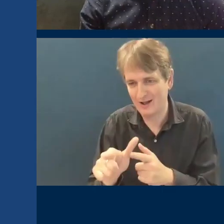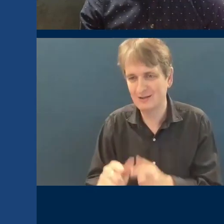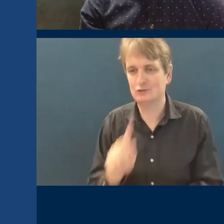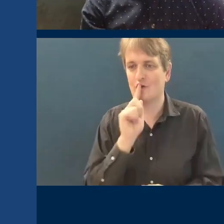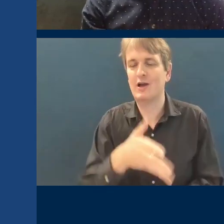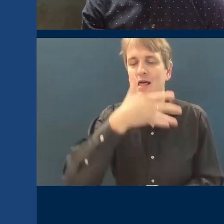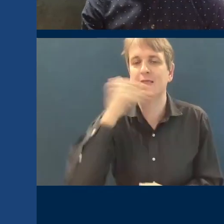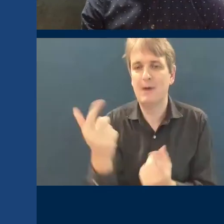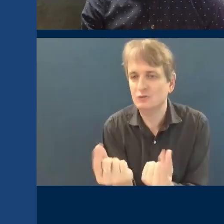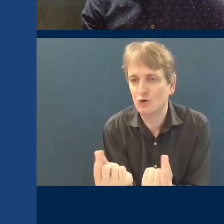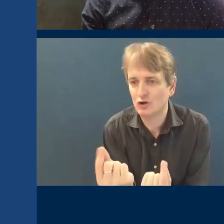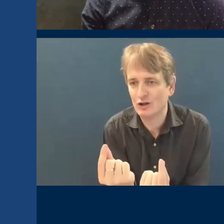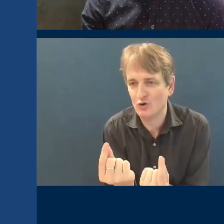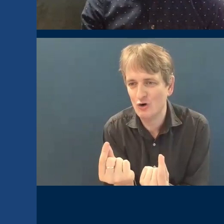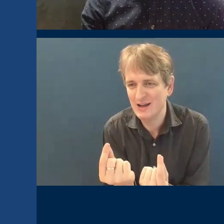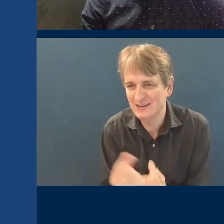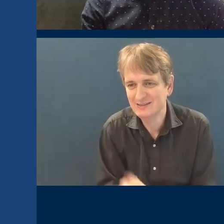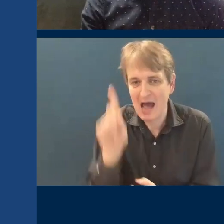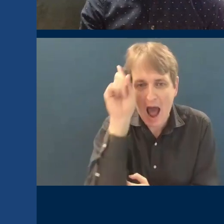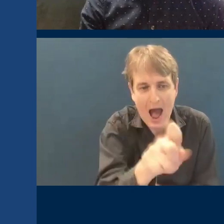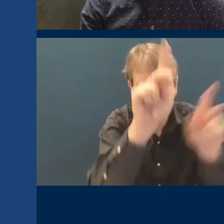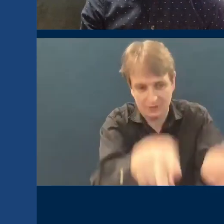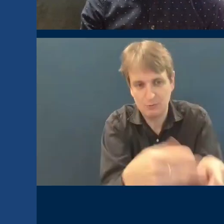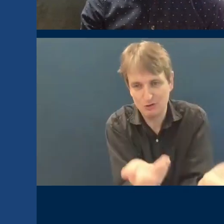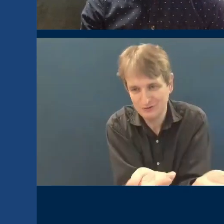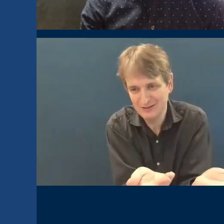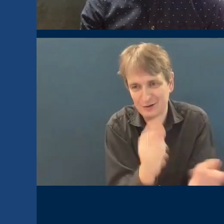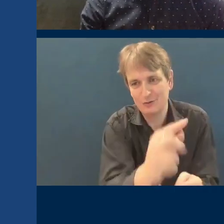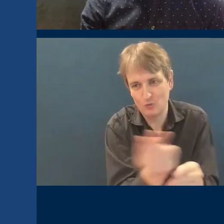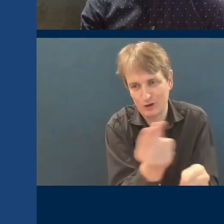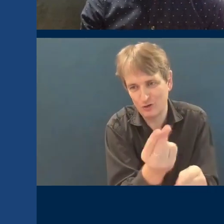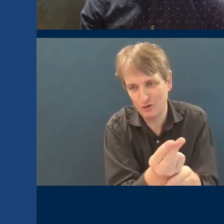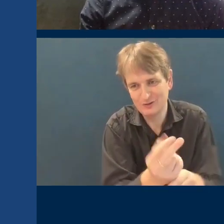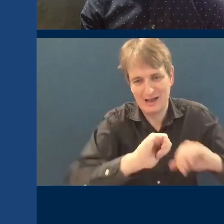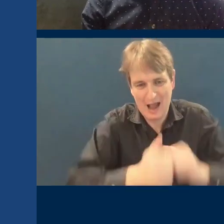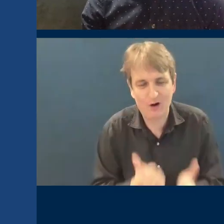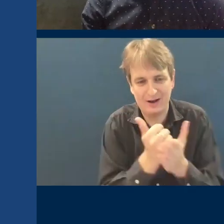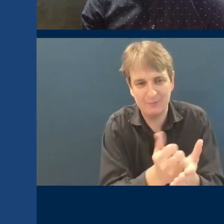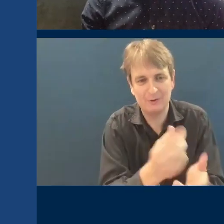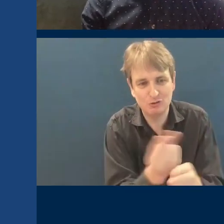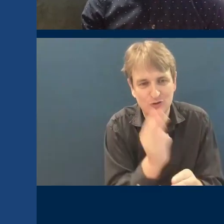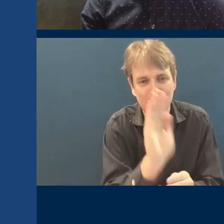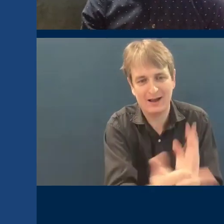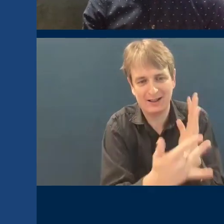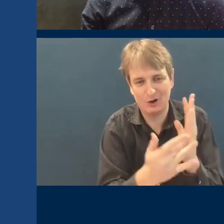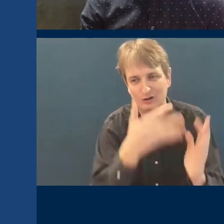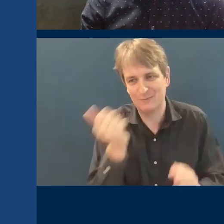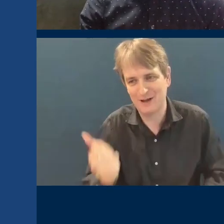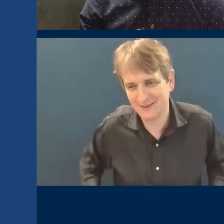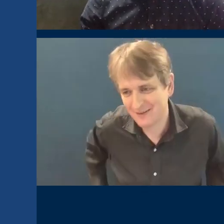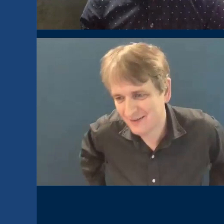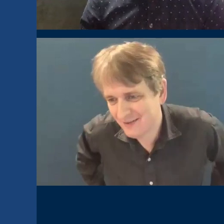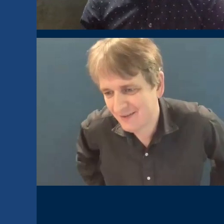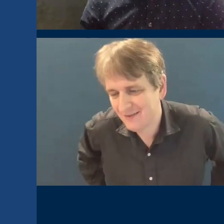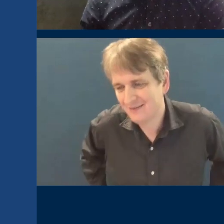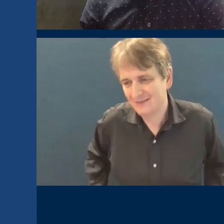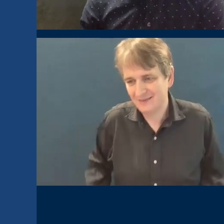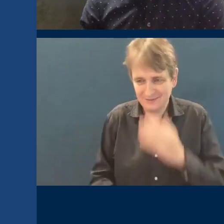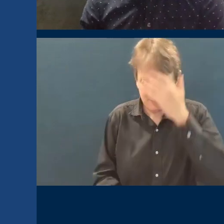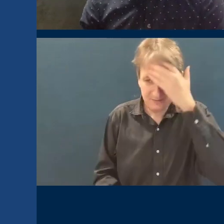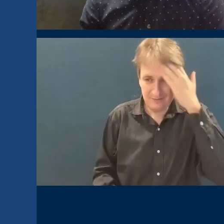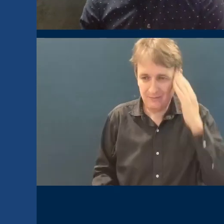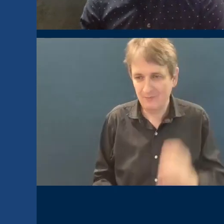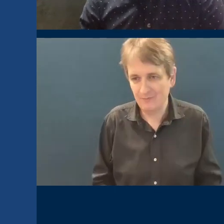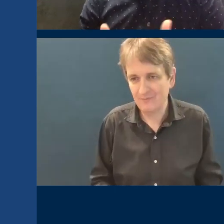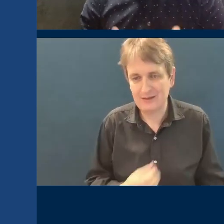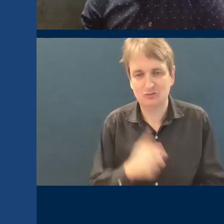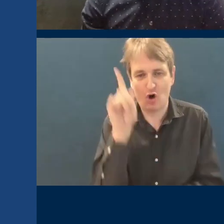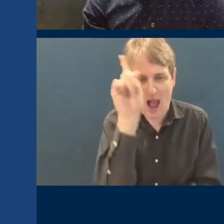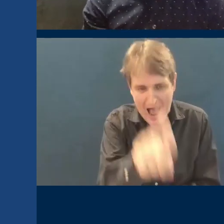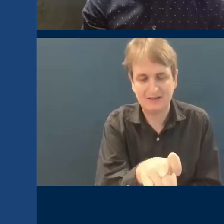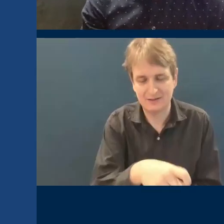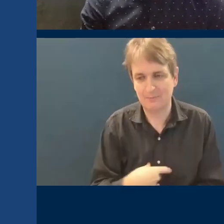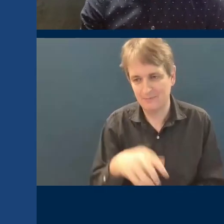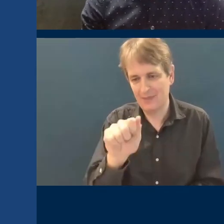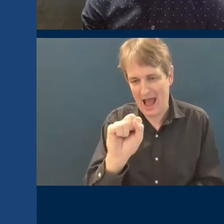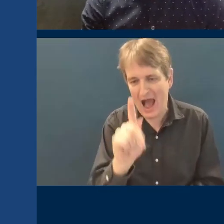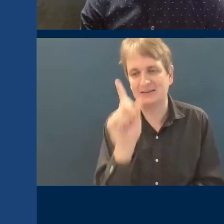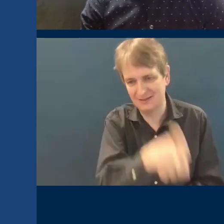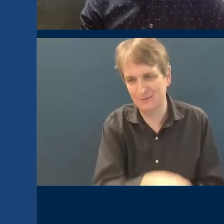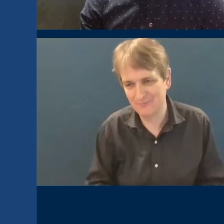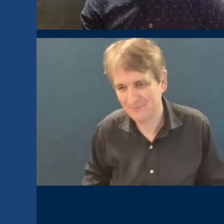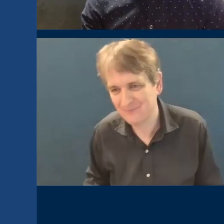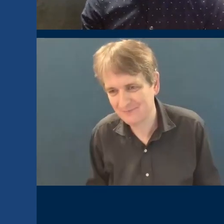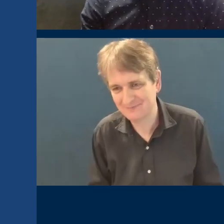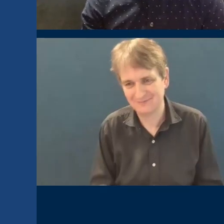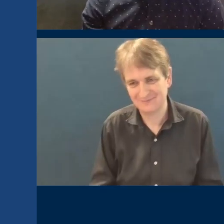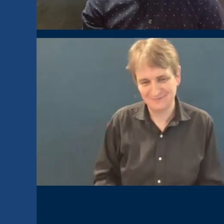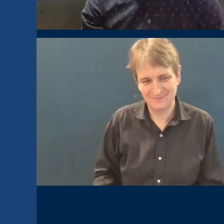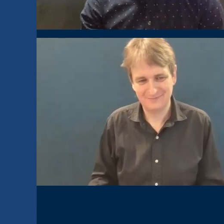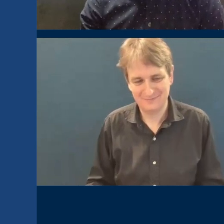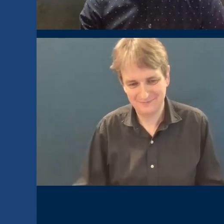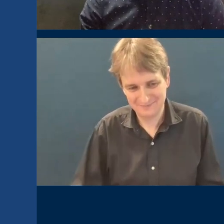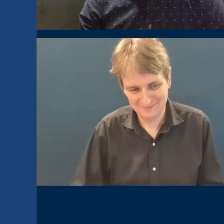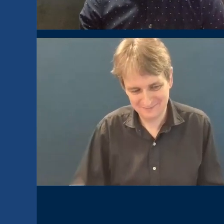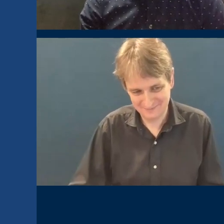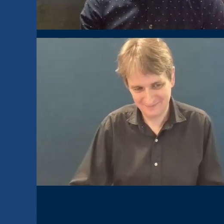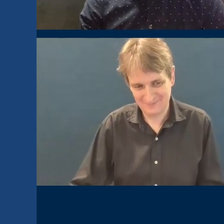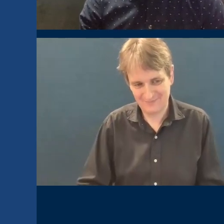But this new technology is going to start entering into the environment right now. So you have to really address the person and what technology they are using and how to make the situation best for them. So really ask the person what they need.